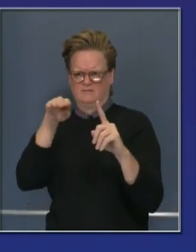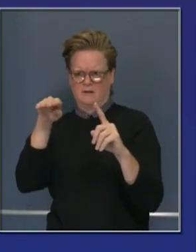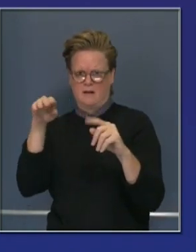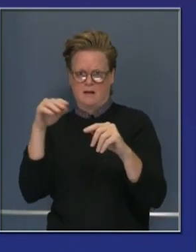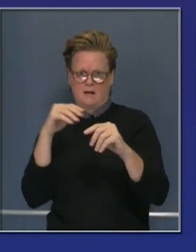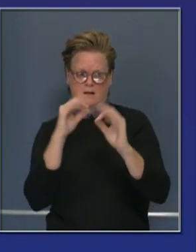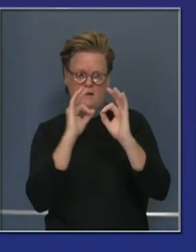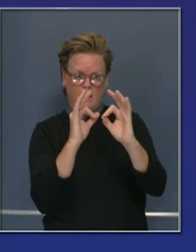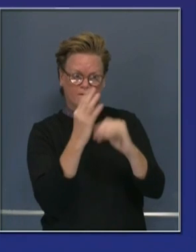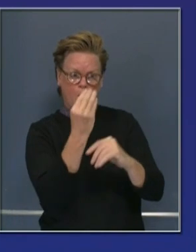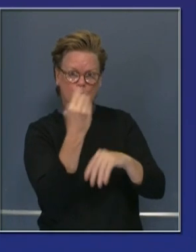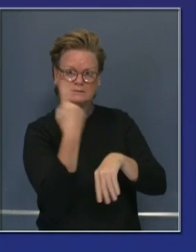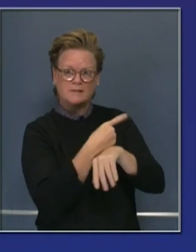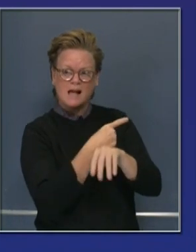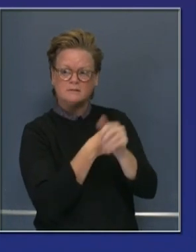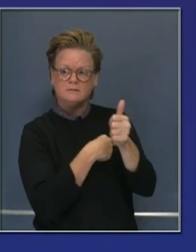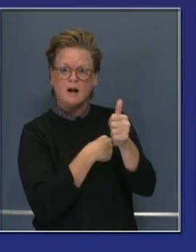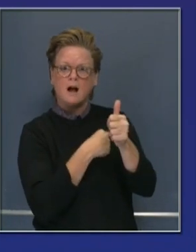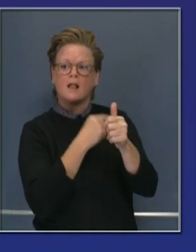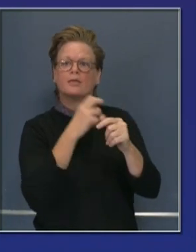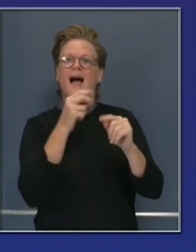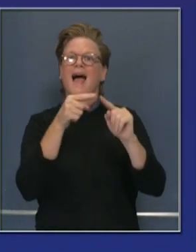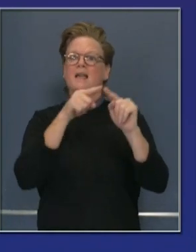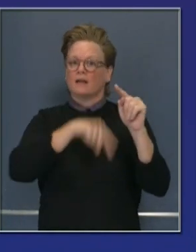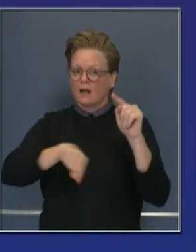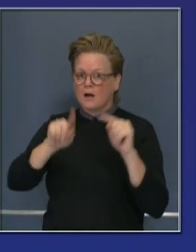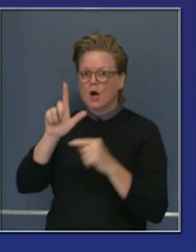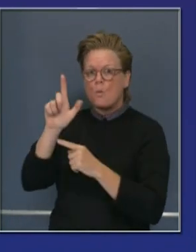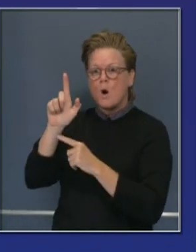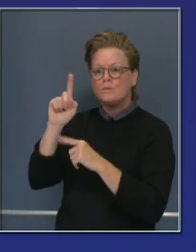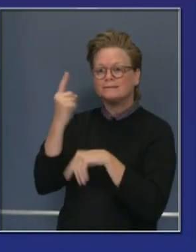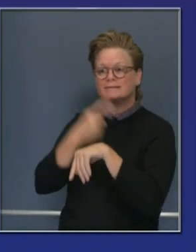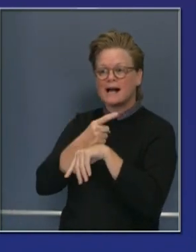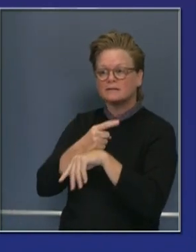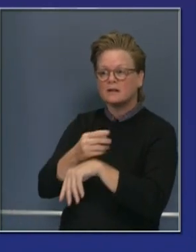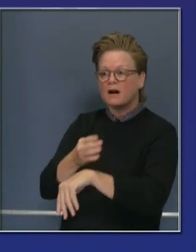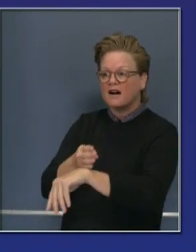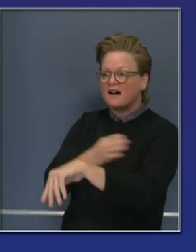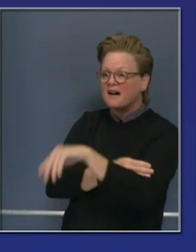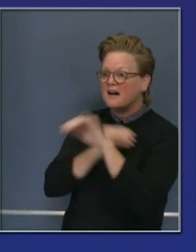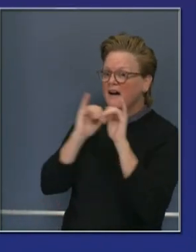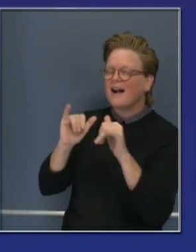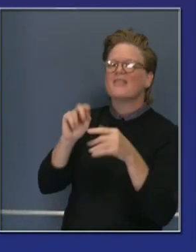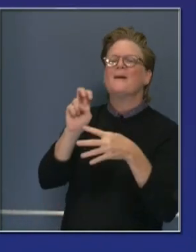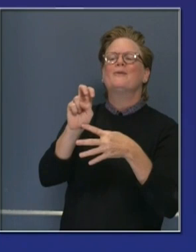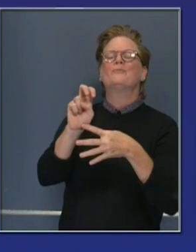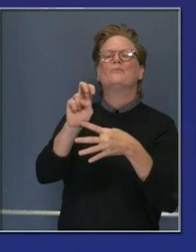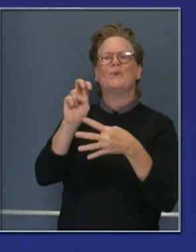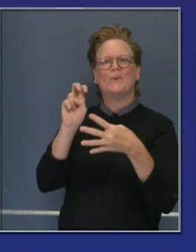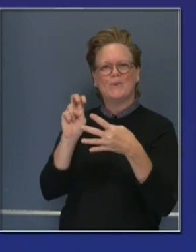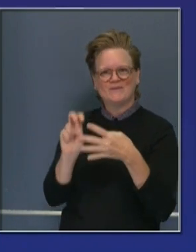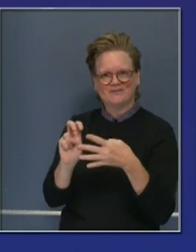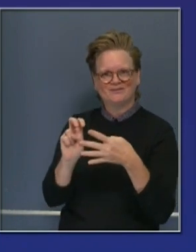FEEL CONFIDENT THAT THE TRANSMISSION IN THAT COUNTY, IS APPROPRIATE TO MOVE TO THAT